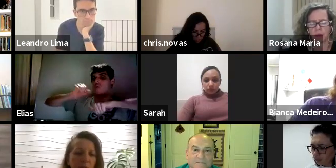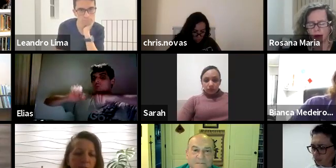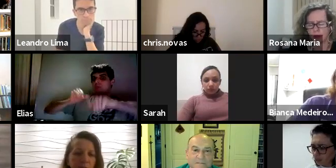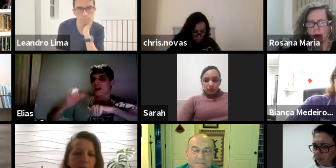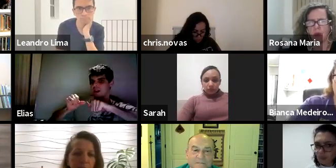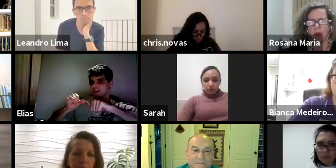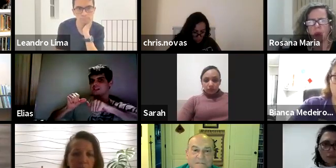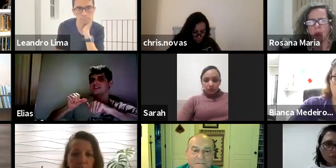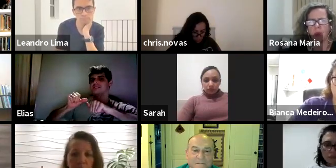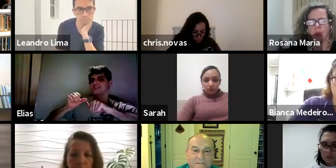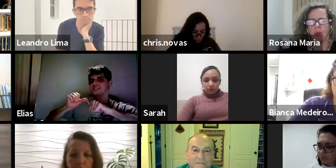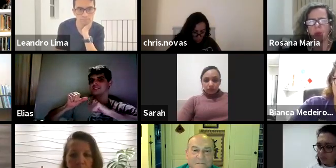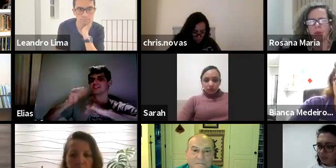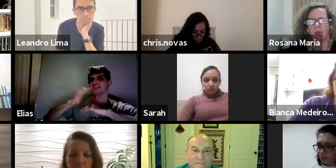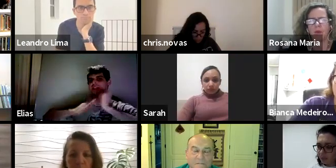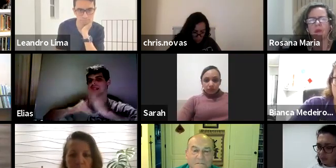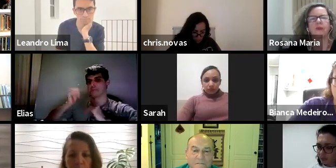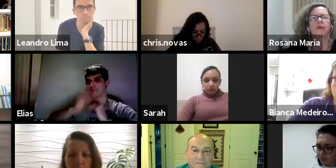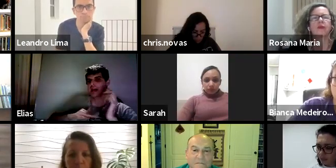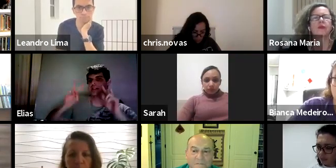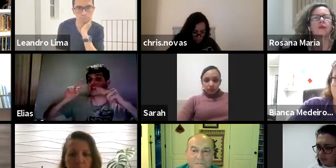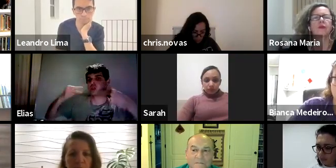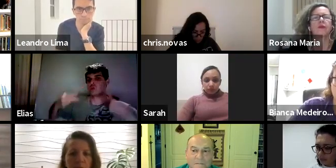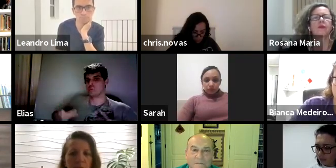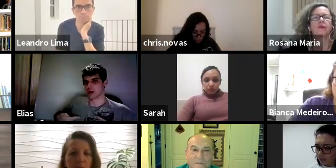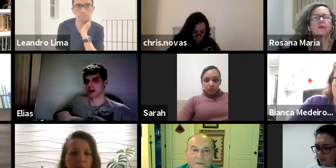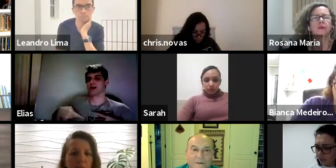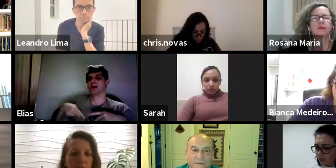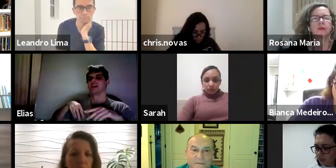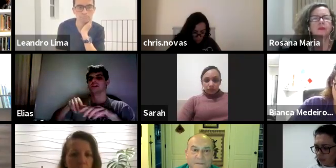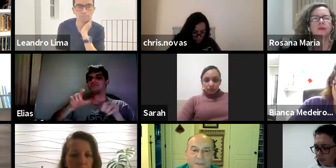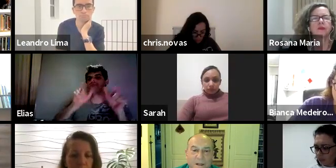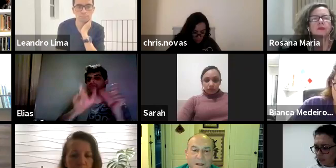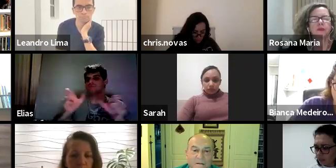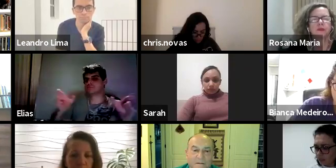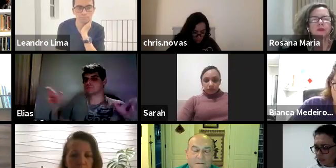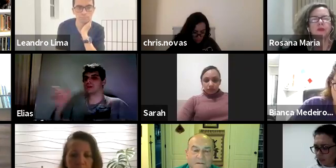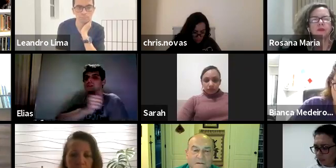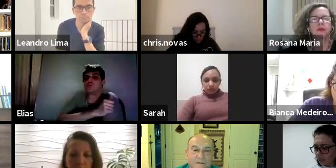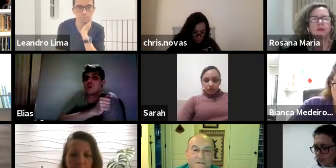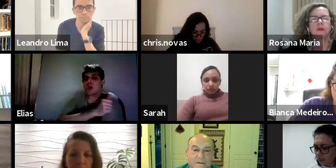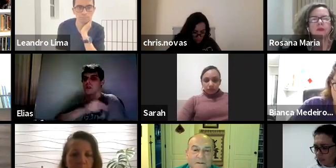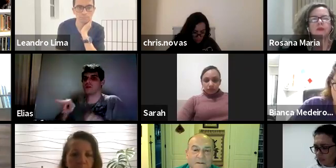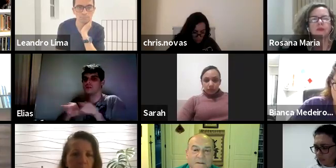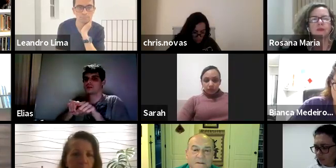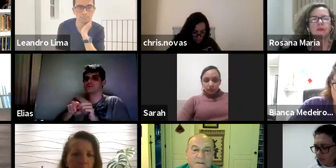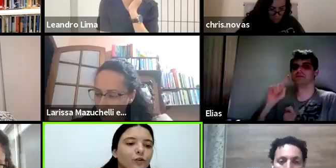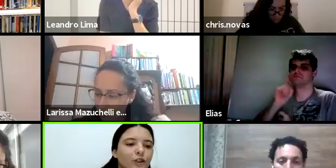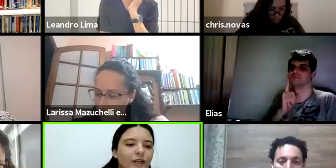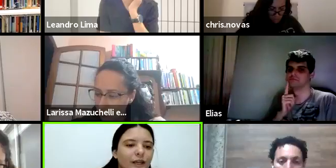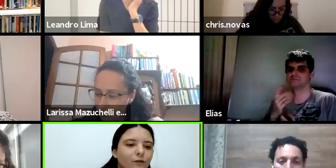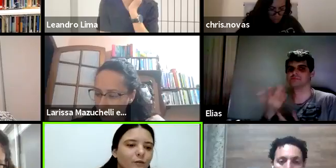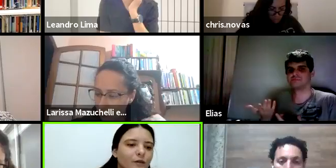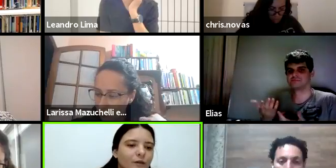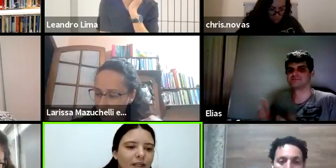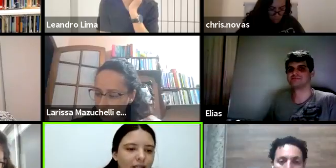my perspective. was referring to referring to. So, Kelly So first of all, yes So, Kelly so first of all yes